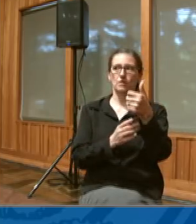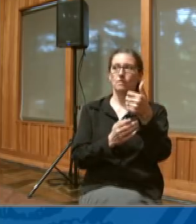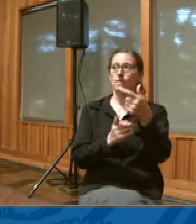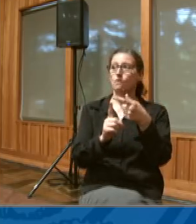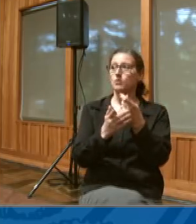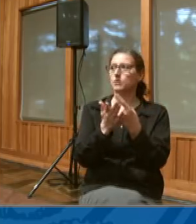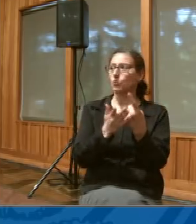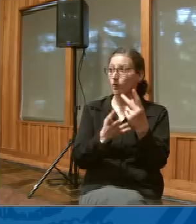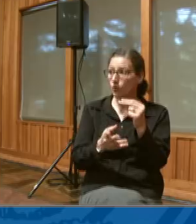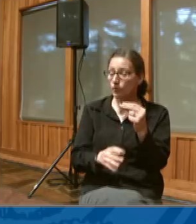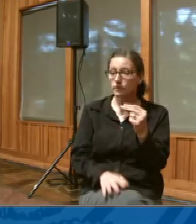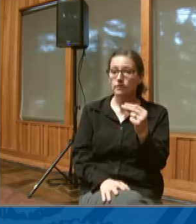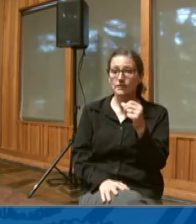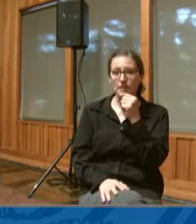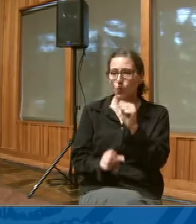NOW TRY IT. IS IT WORKING?